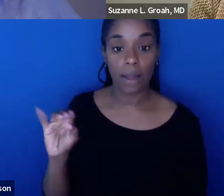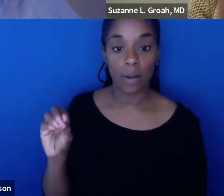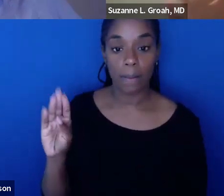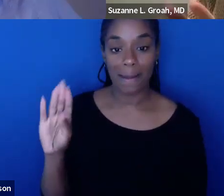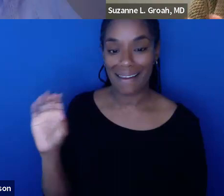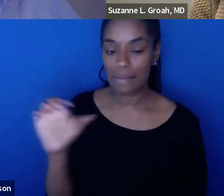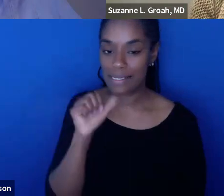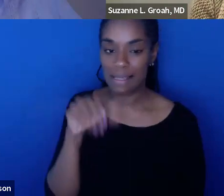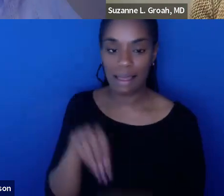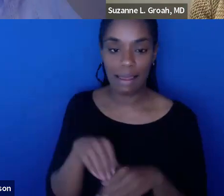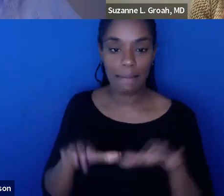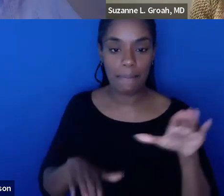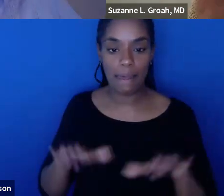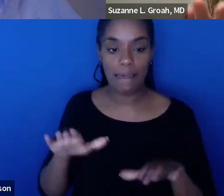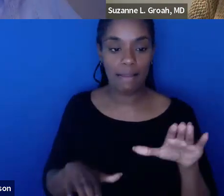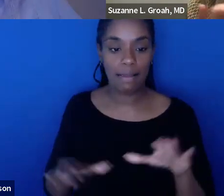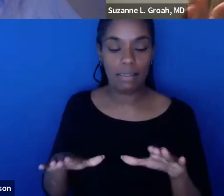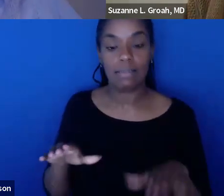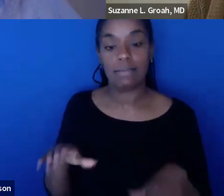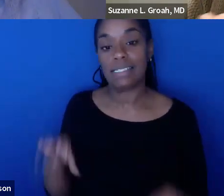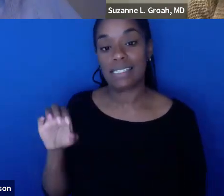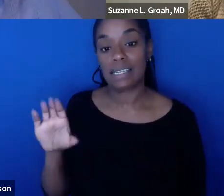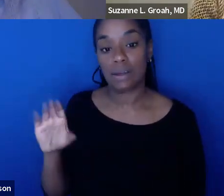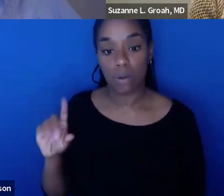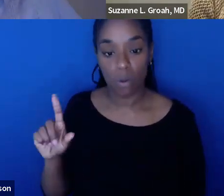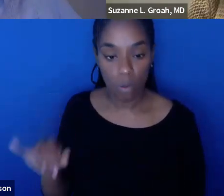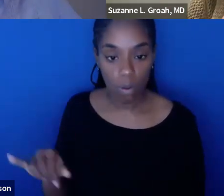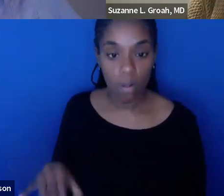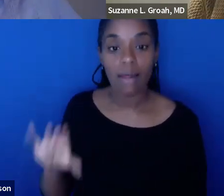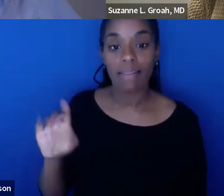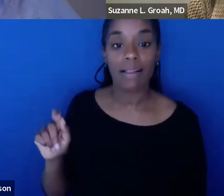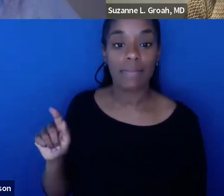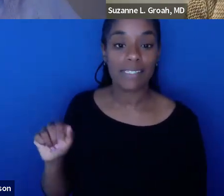it's the E. coli, or the Pseudomonas, or the Klebsiella, or the Proteus,